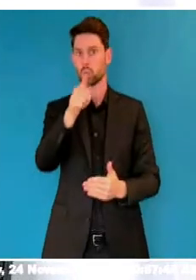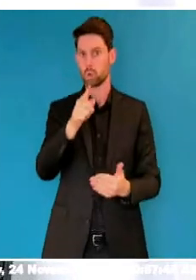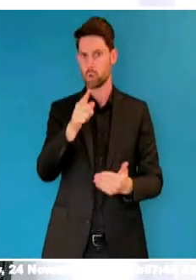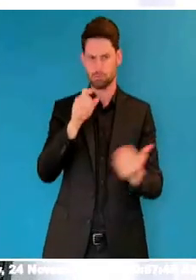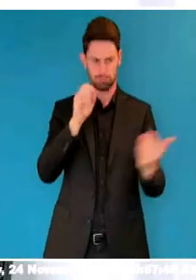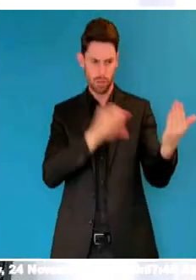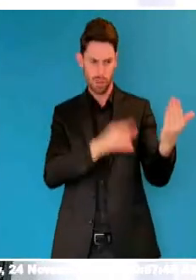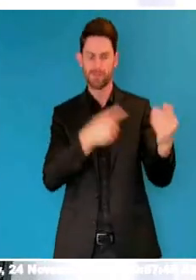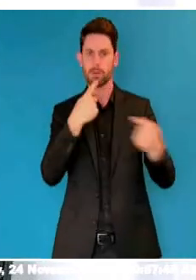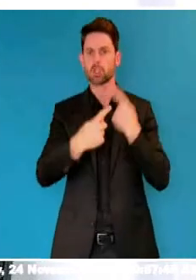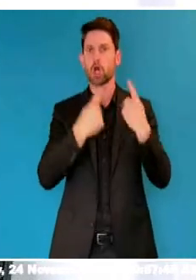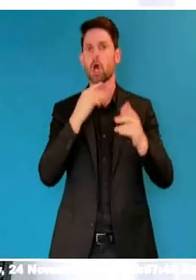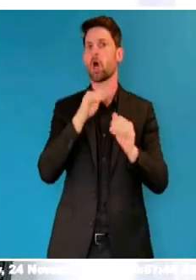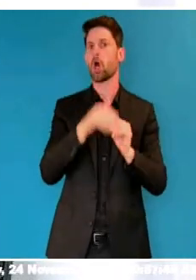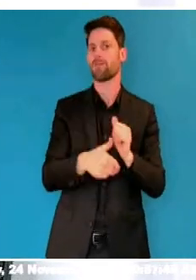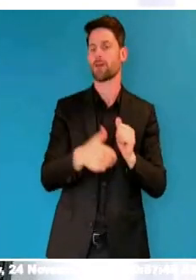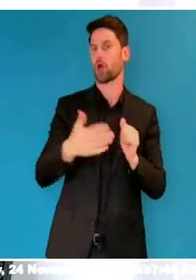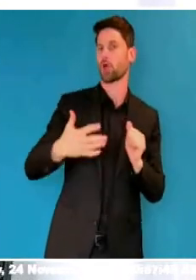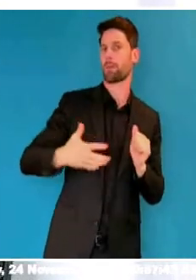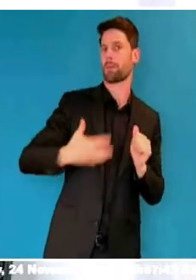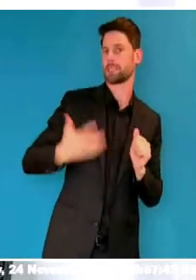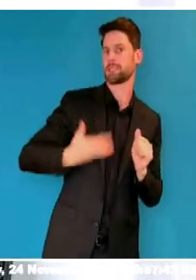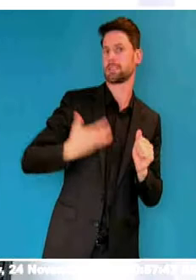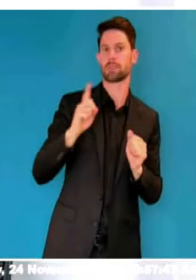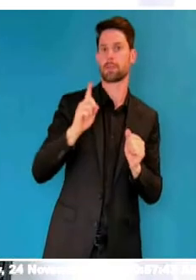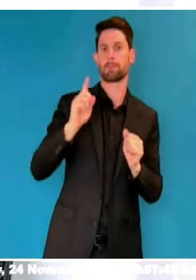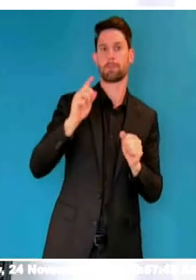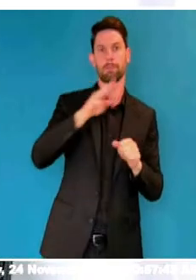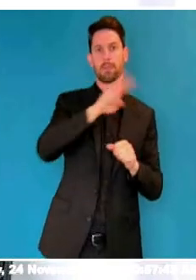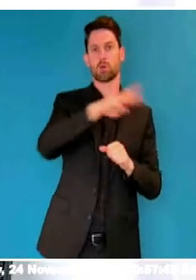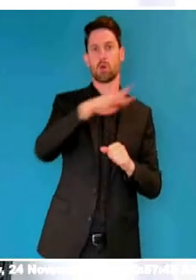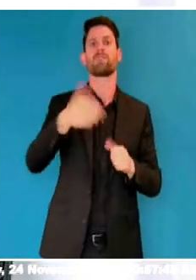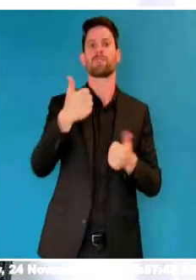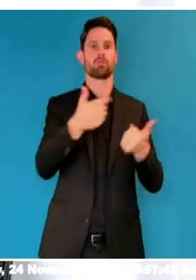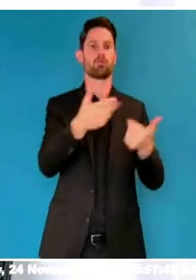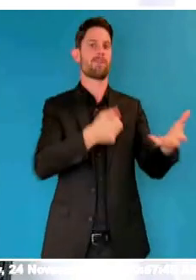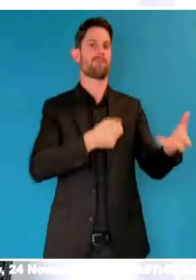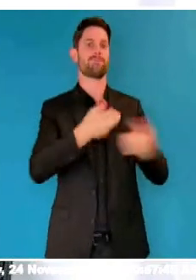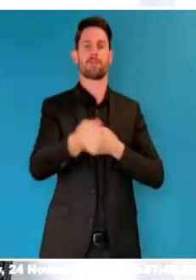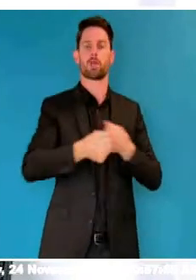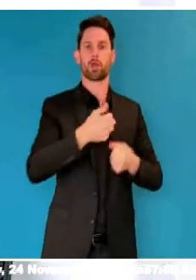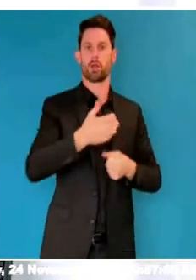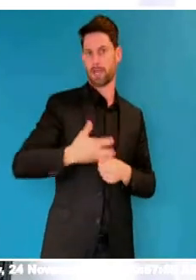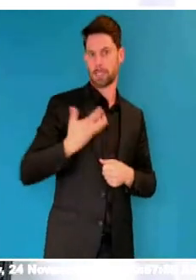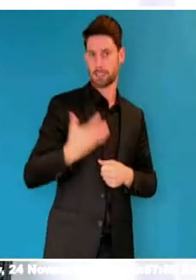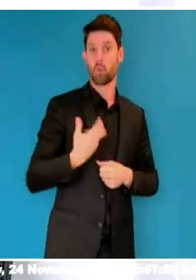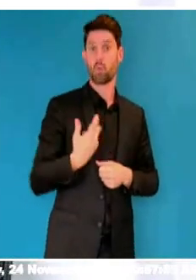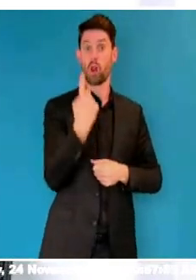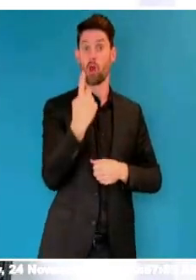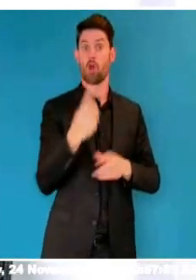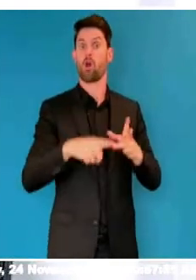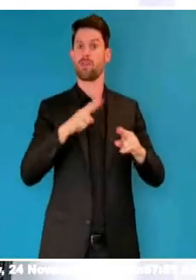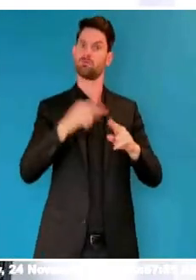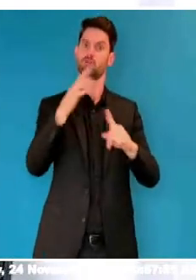about themes of complaints that McDonald's has received? Yes. MS DOWSETT: One of those themes is around adjustments?